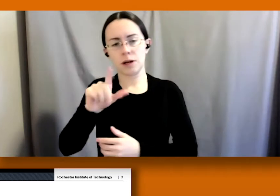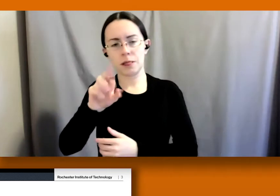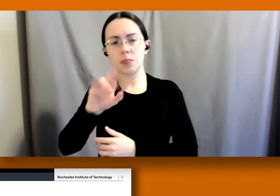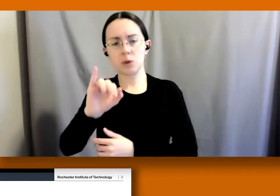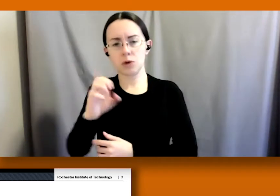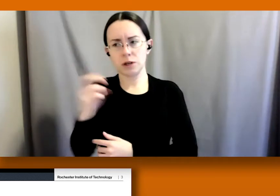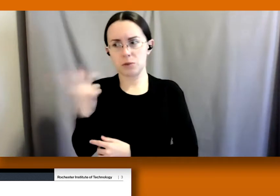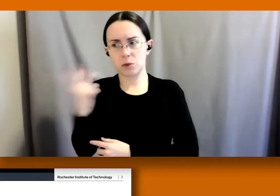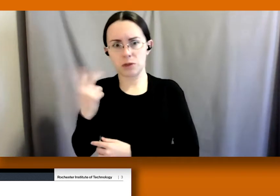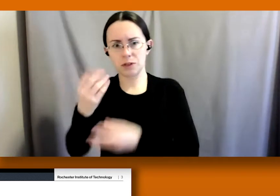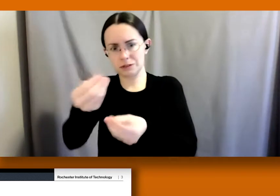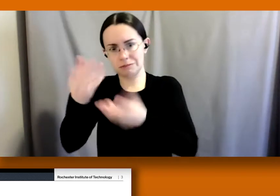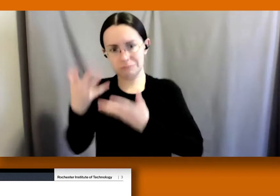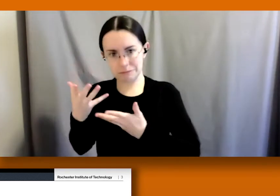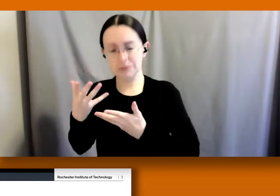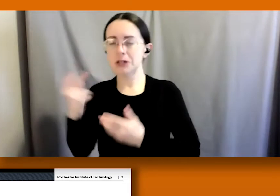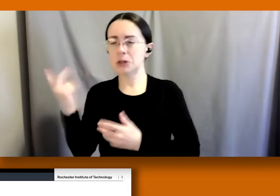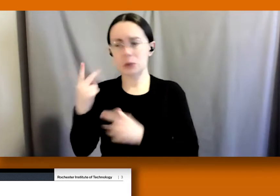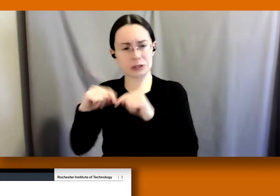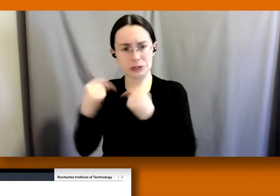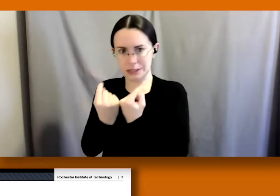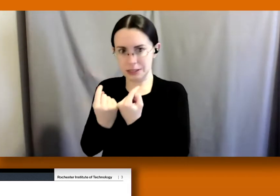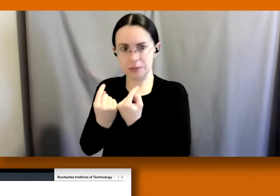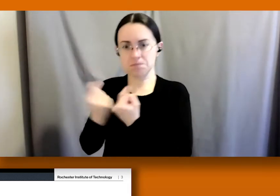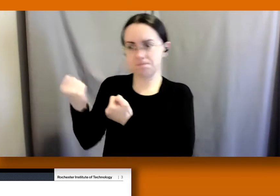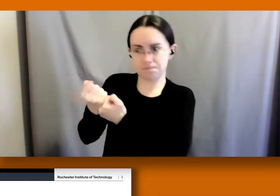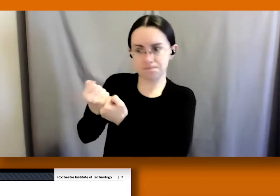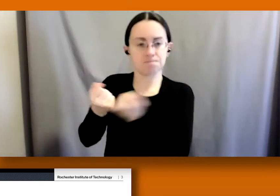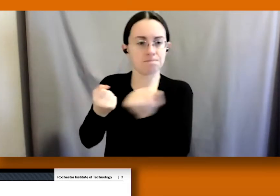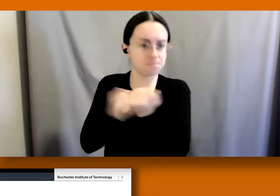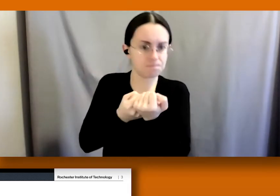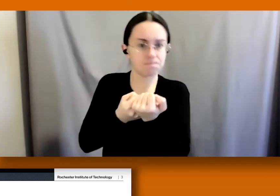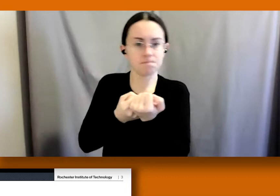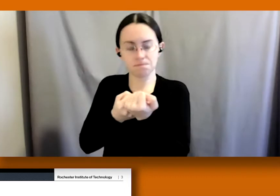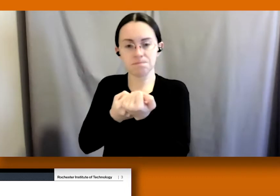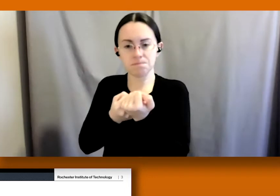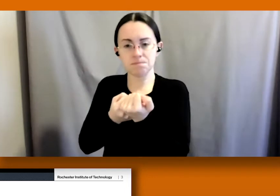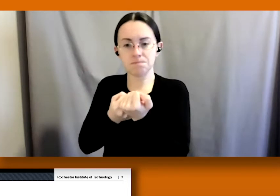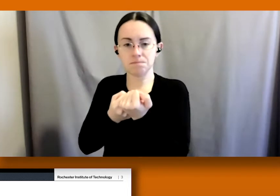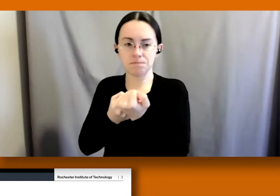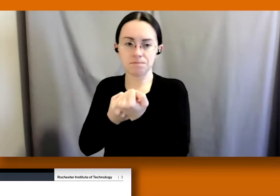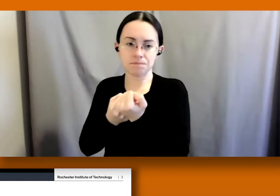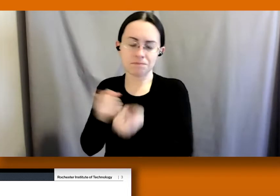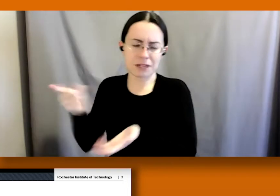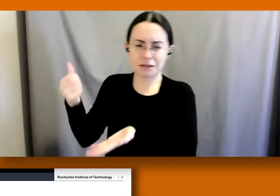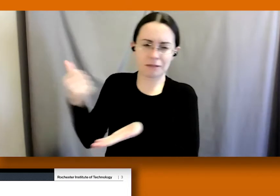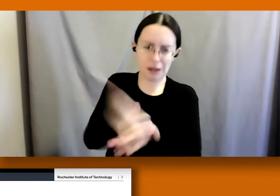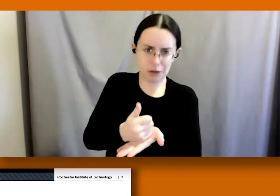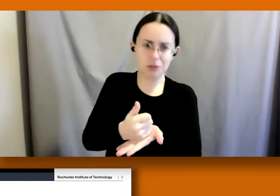um, so she assists me a lot of times in keeping me on track, too. With covering various colleges,